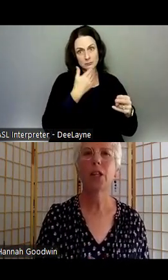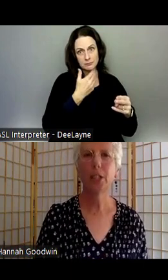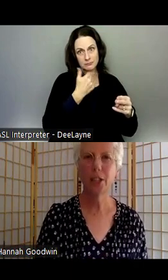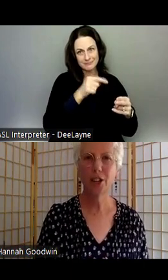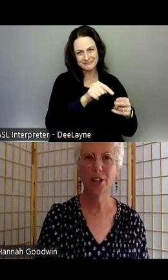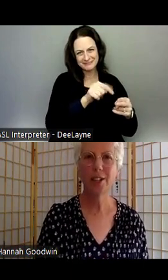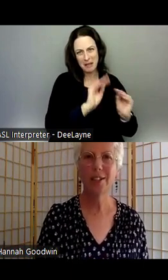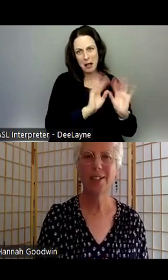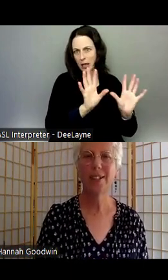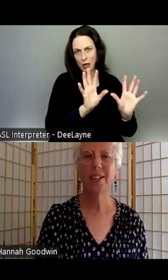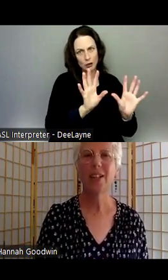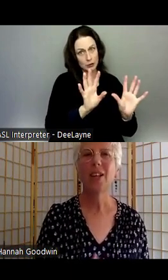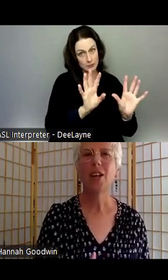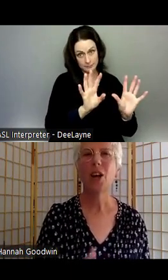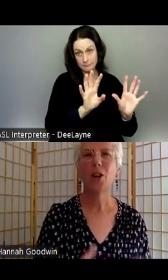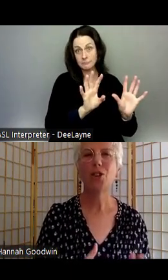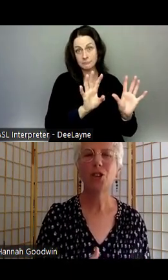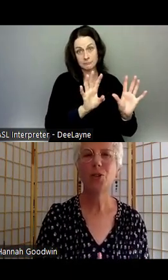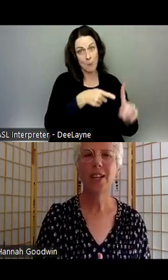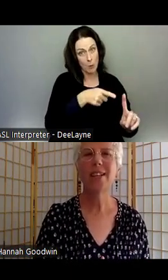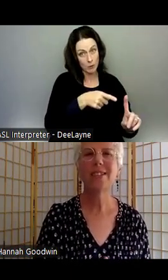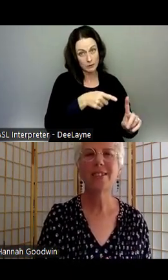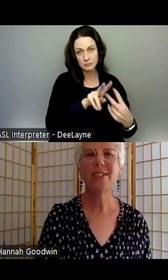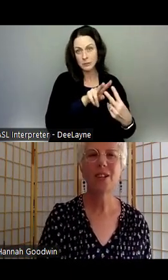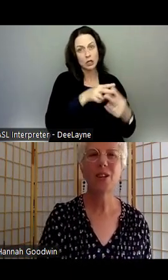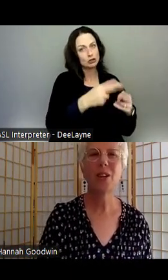clear, are the two things